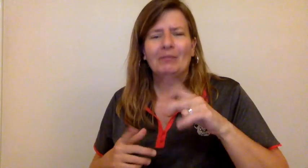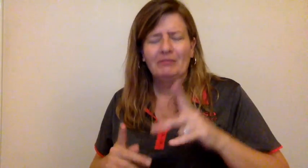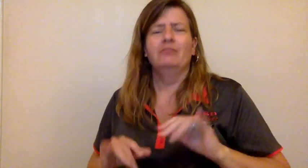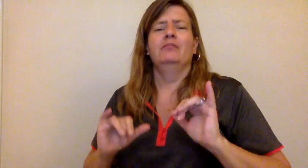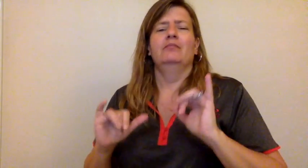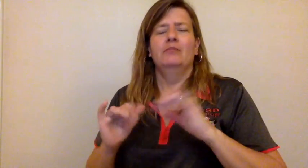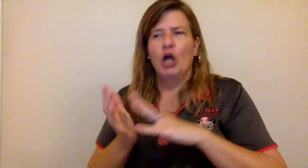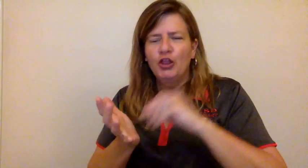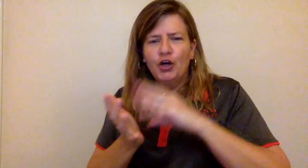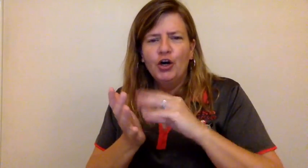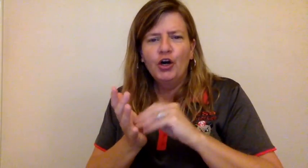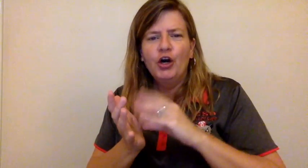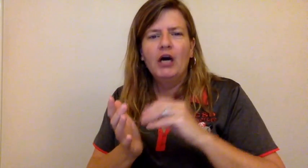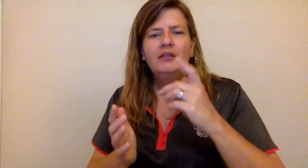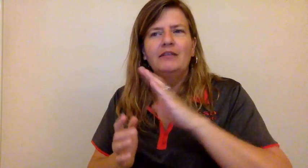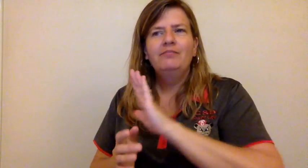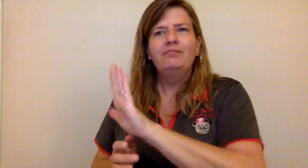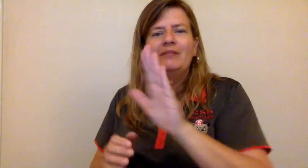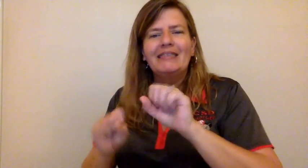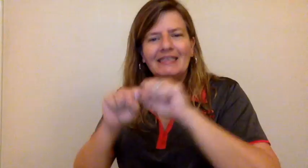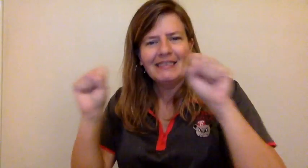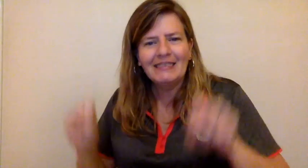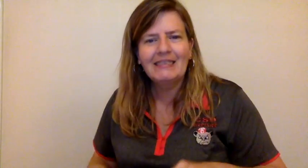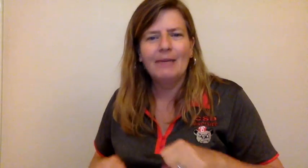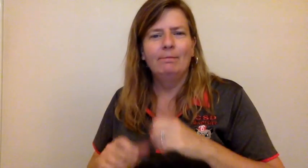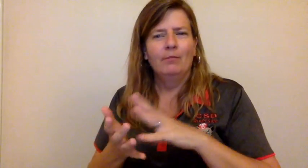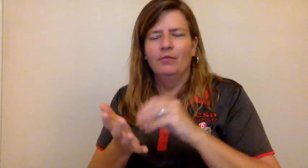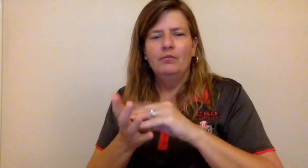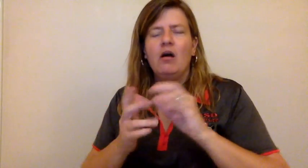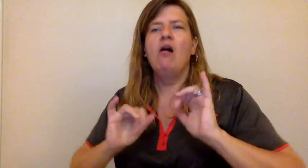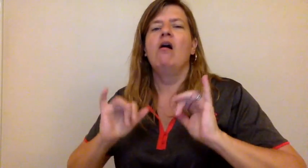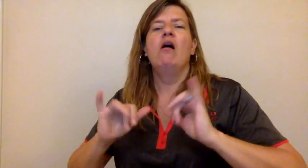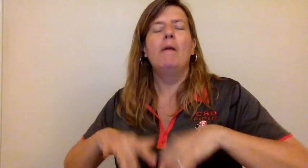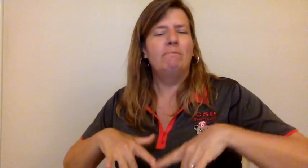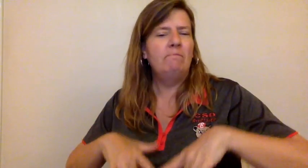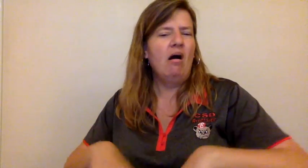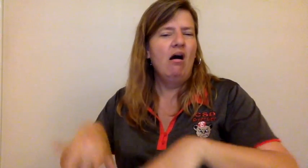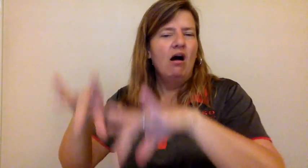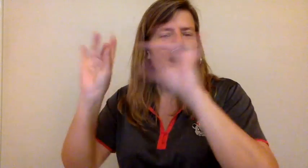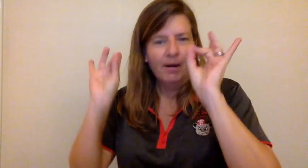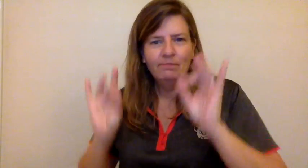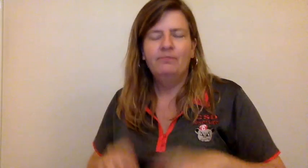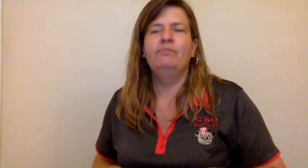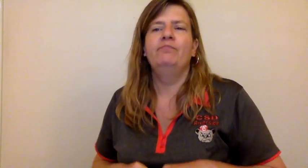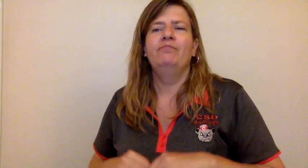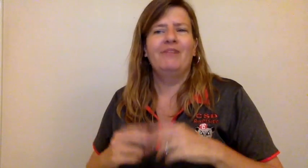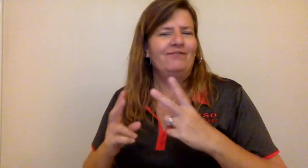environment. It's been a steep learning curve, new system, so on and so forth, but they